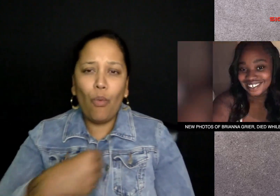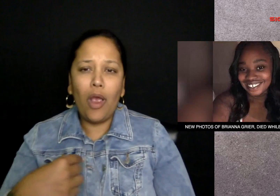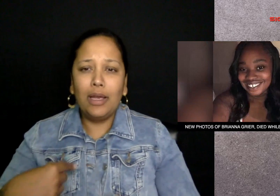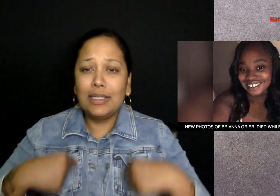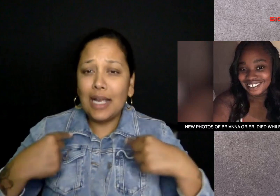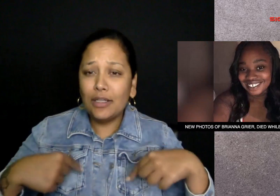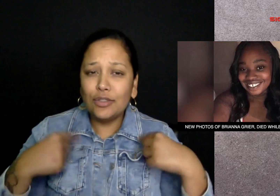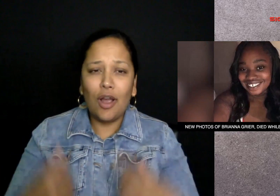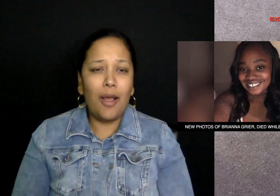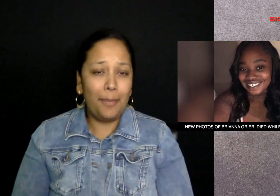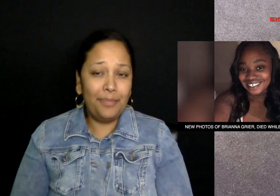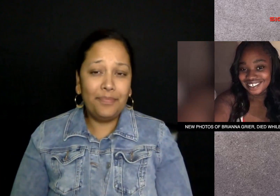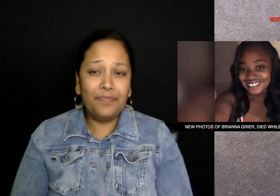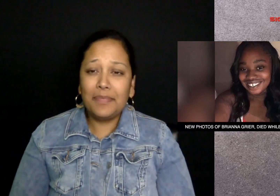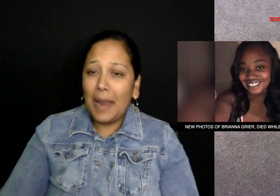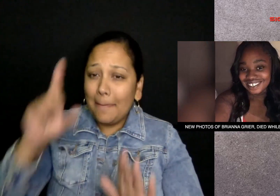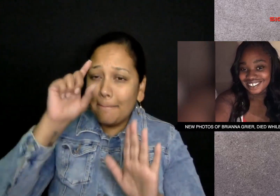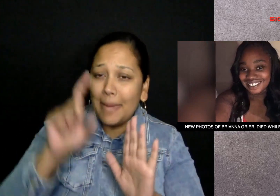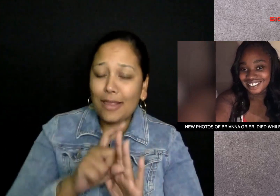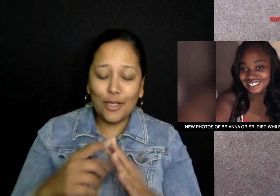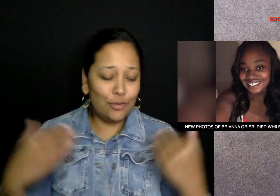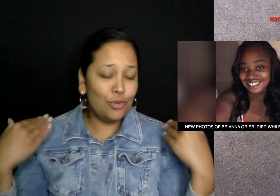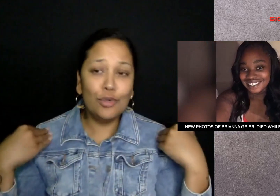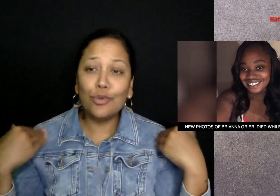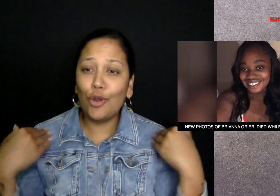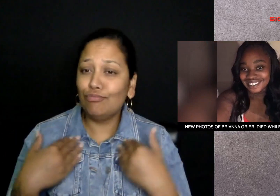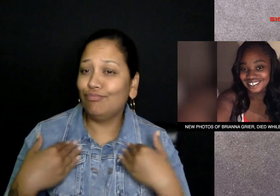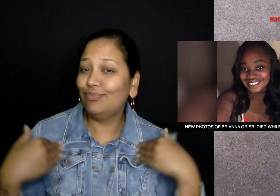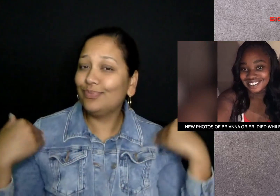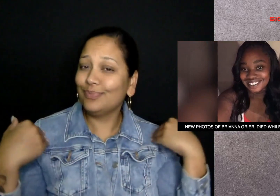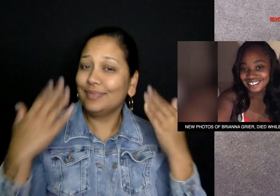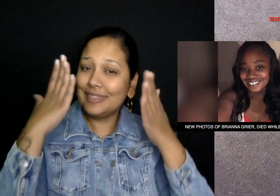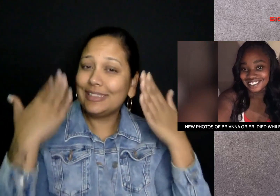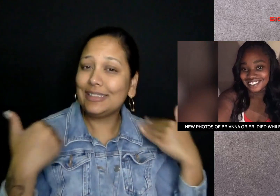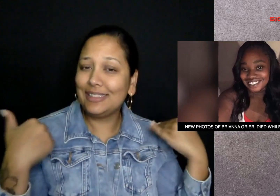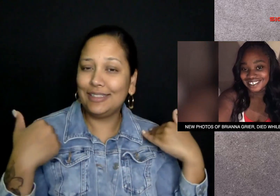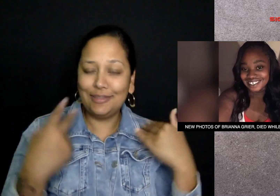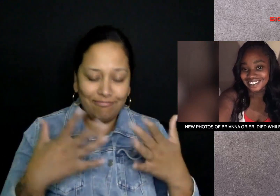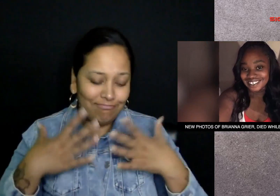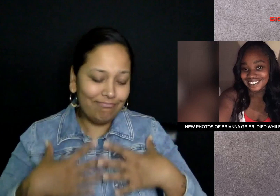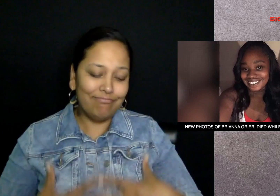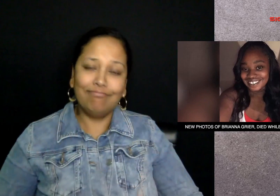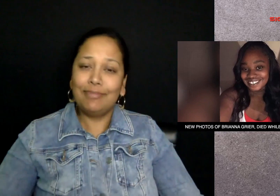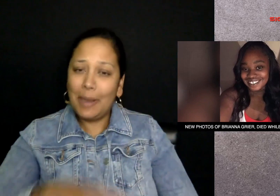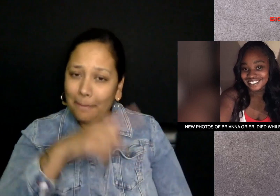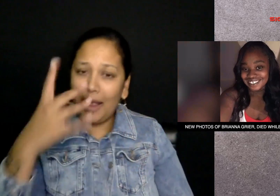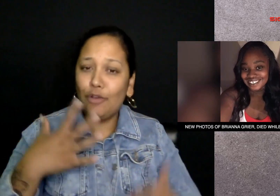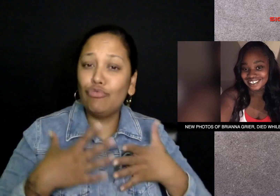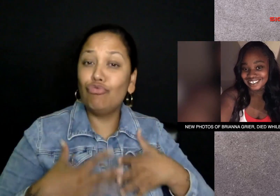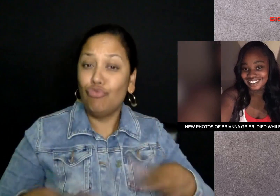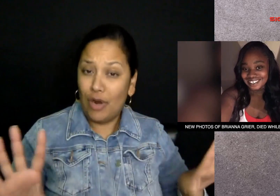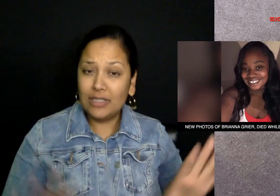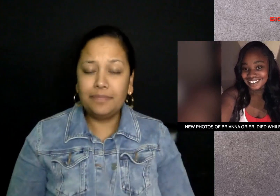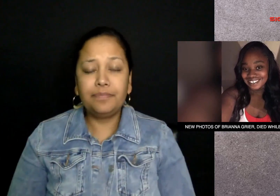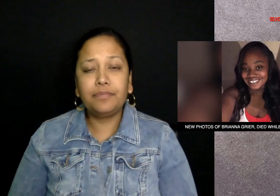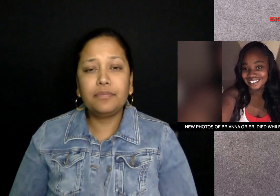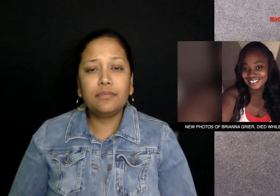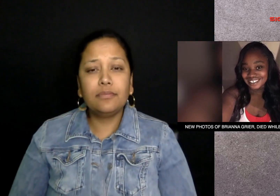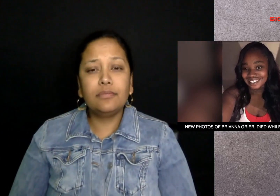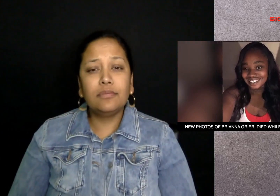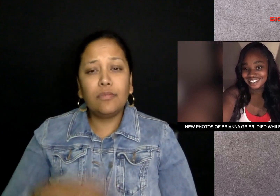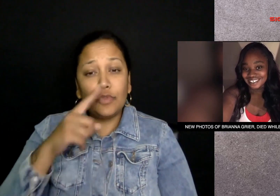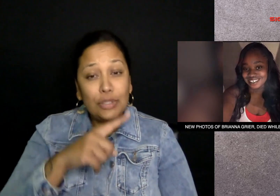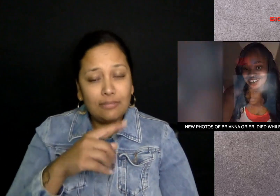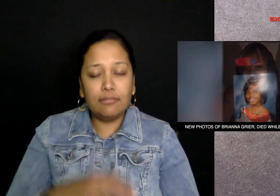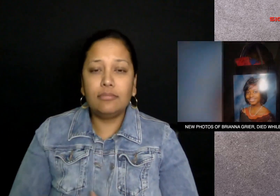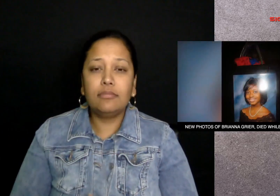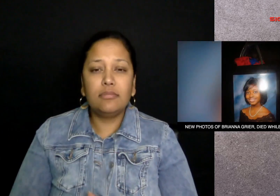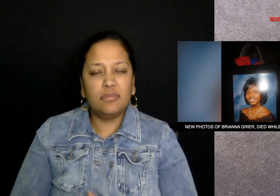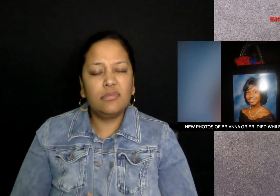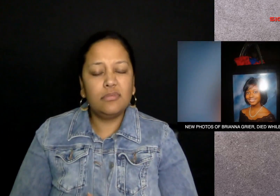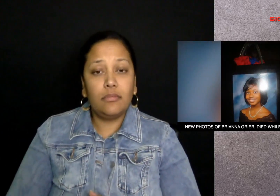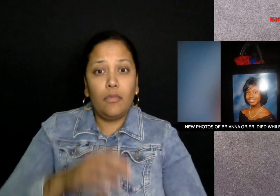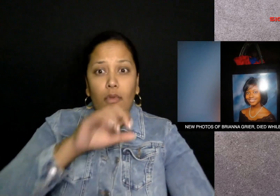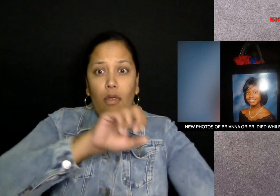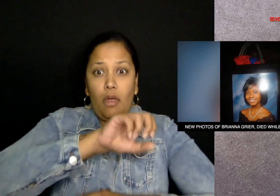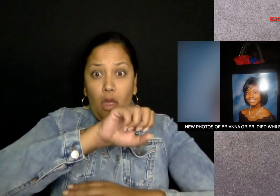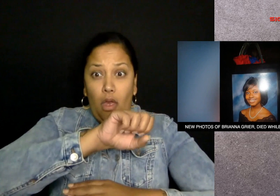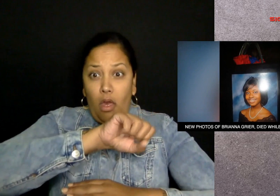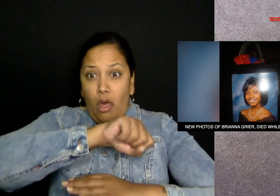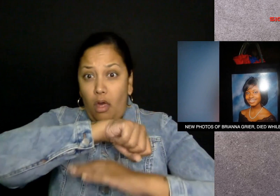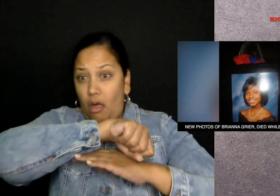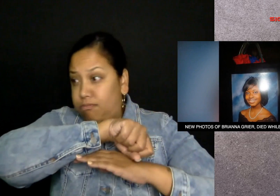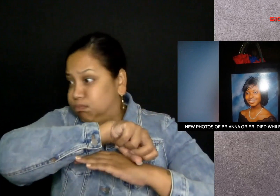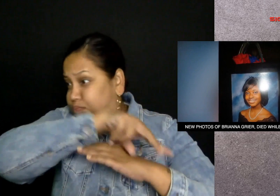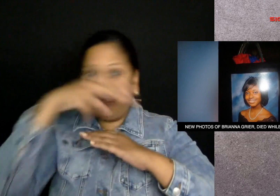and white tank top and in another picture with shoulderlength black hair wearing a black dress